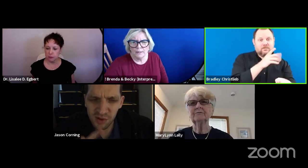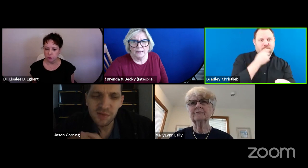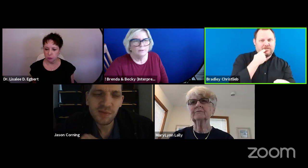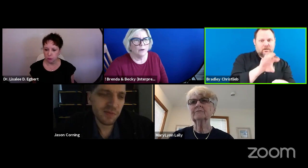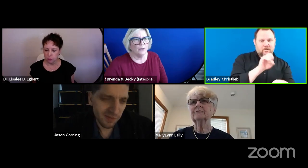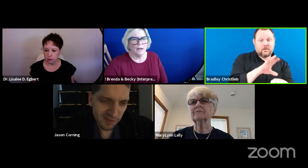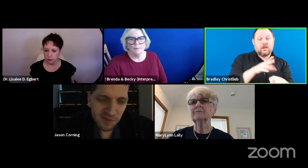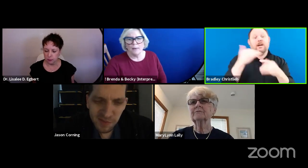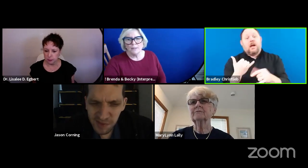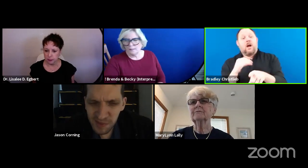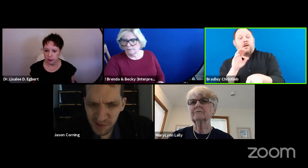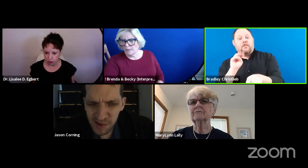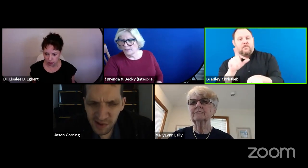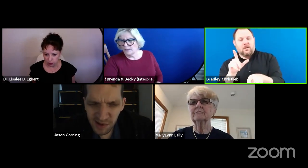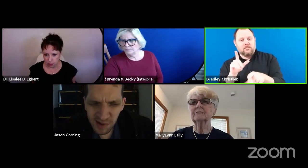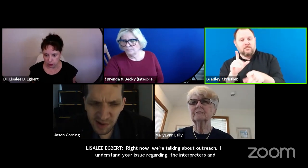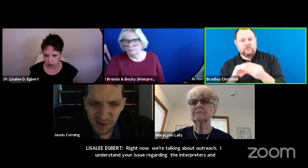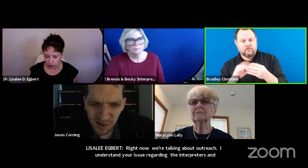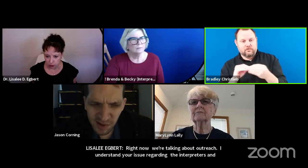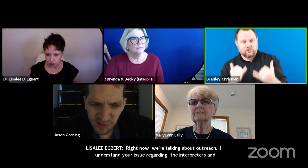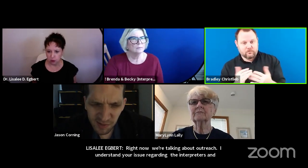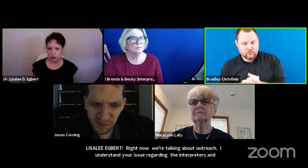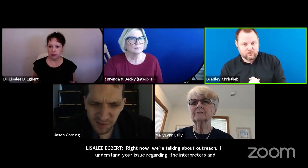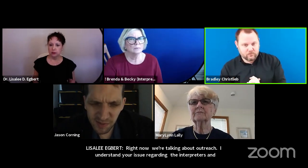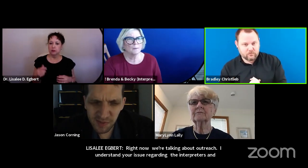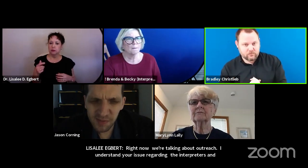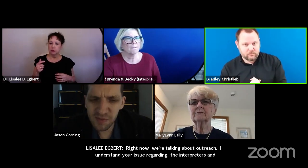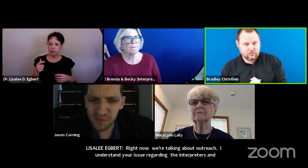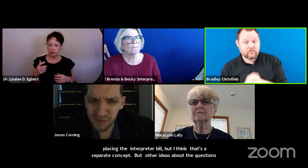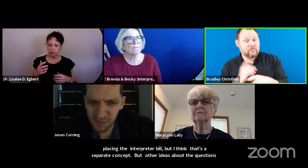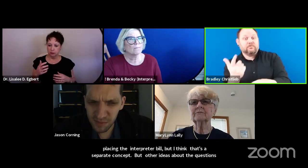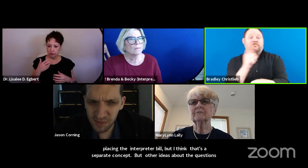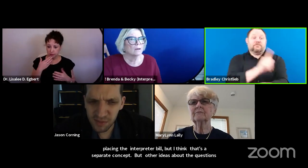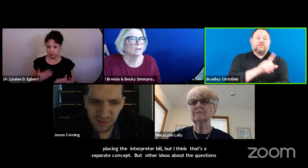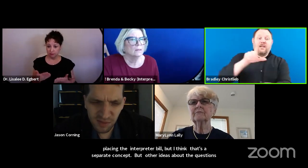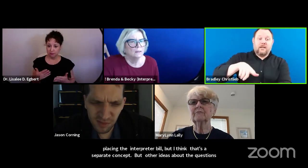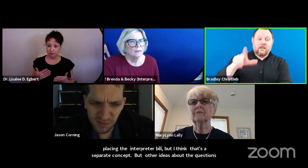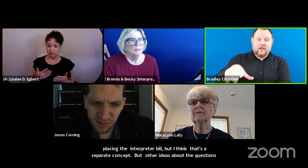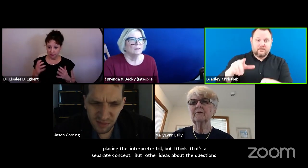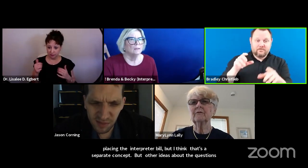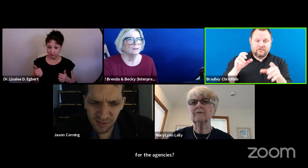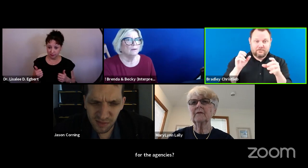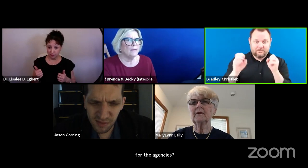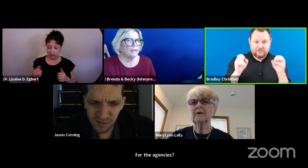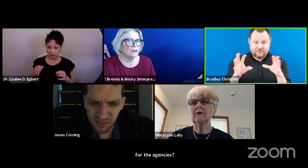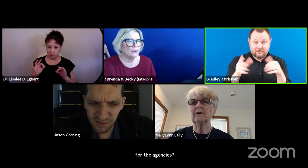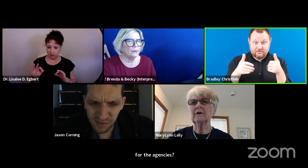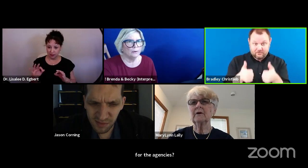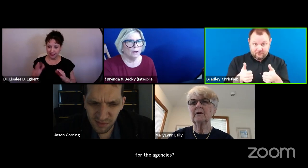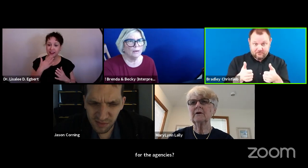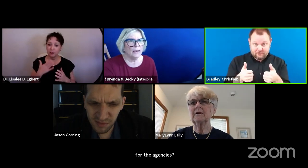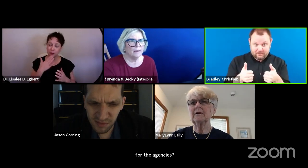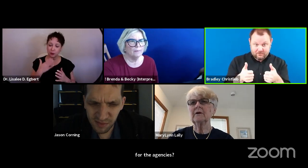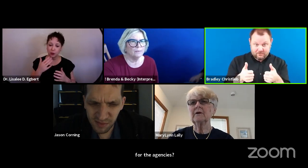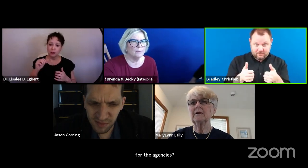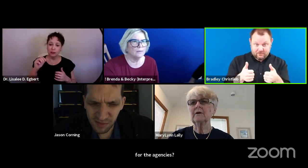No, then I'm done. I'm done. Thank you. Okay.